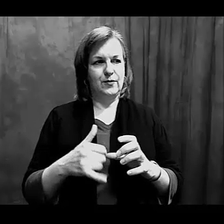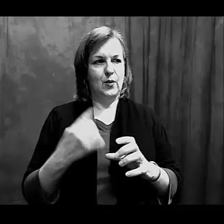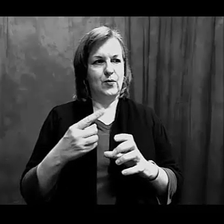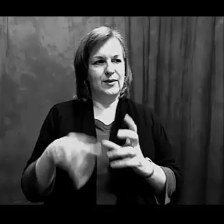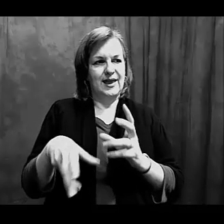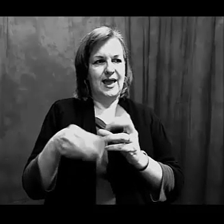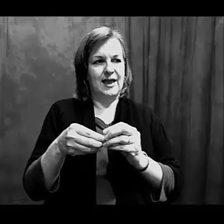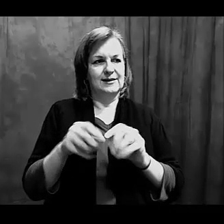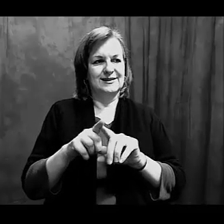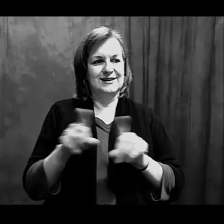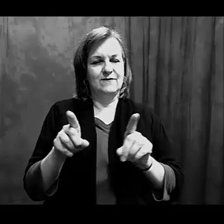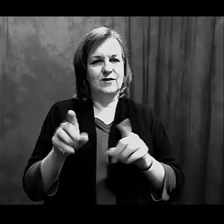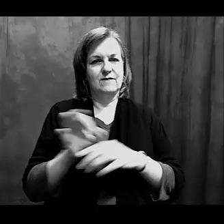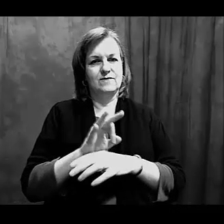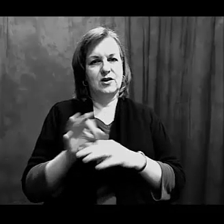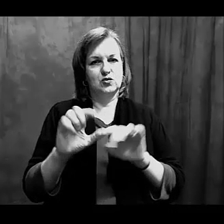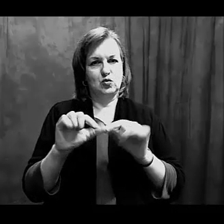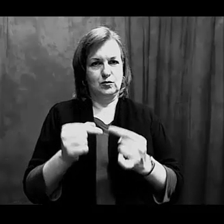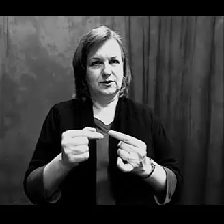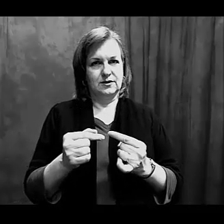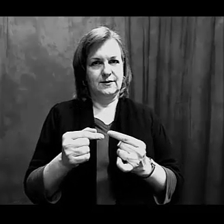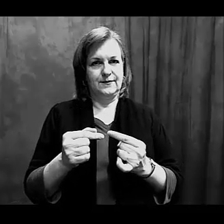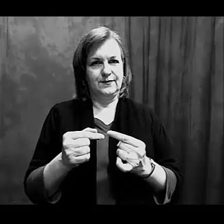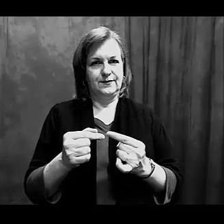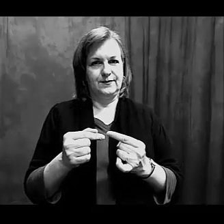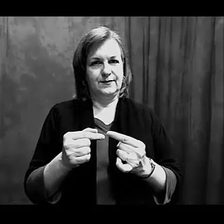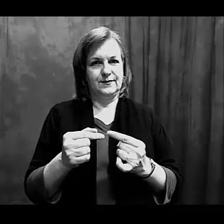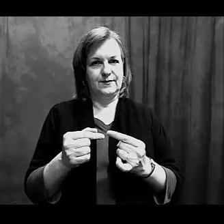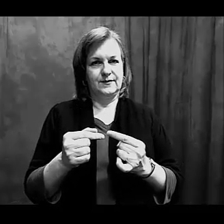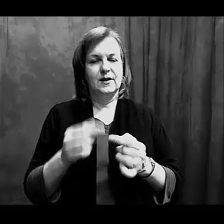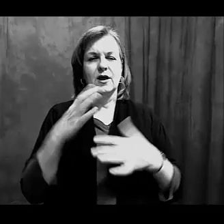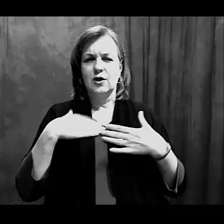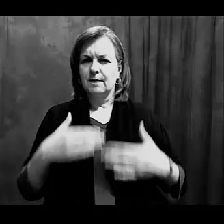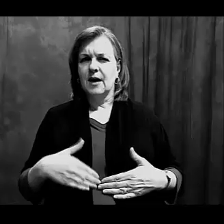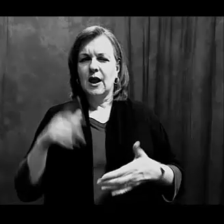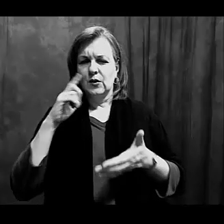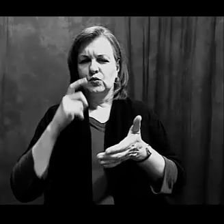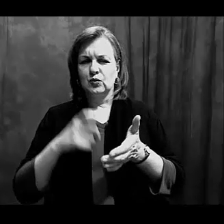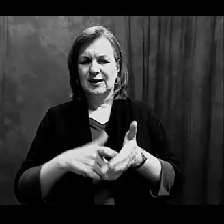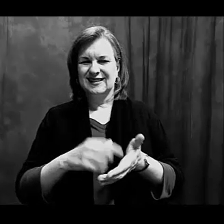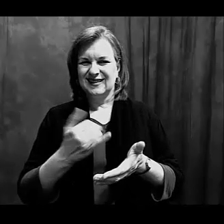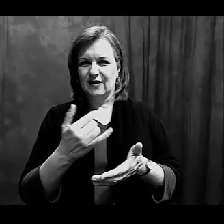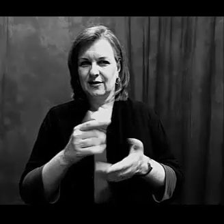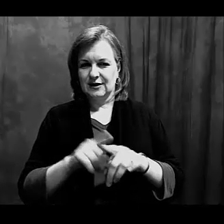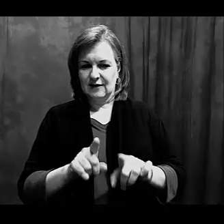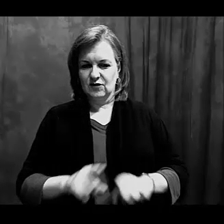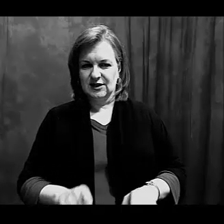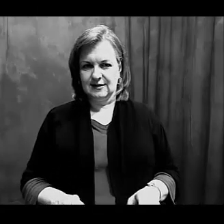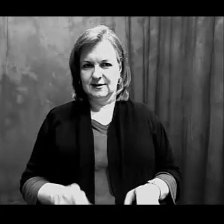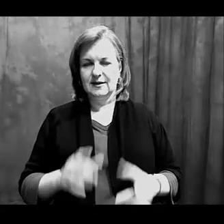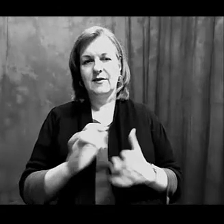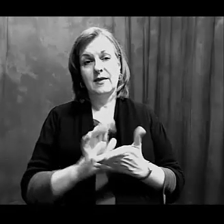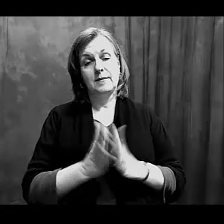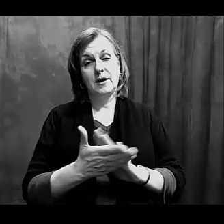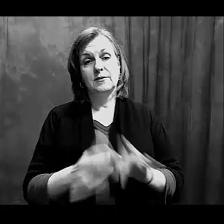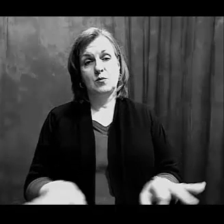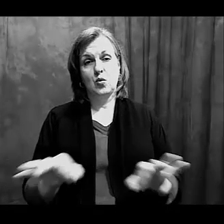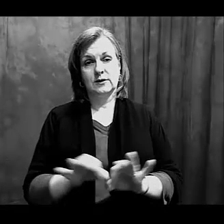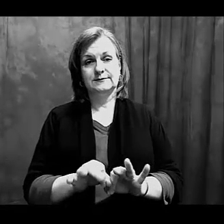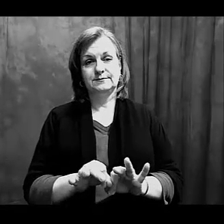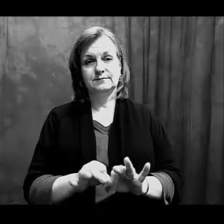are the functional groups very small changes - but your body recognizes those changes and it's very very important now